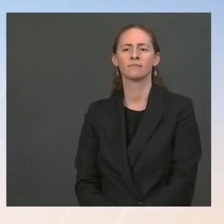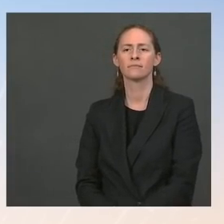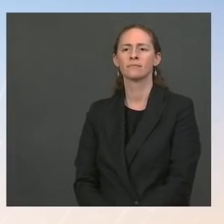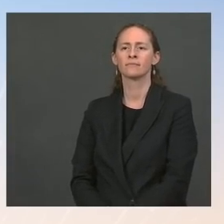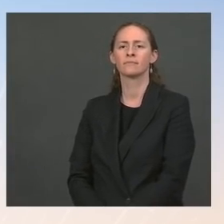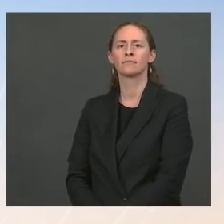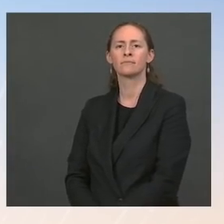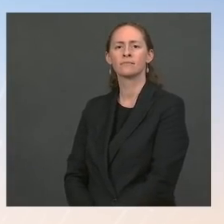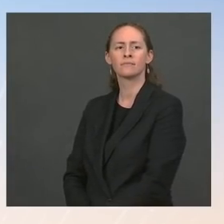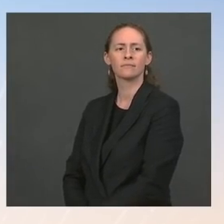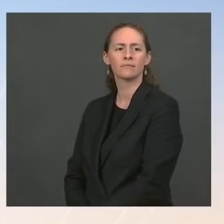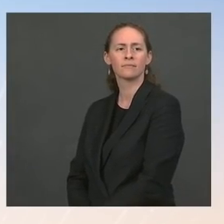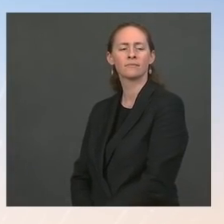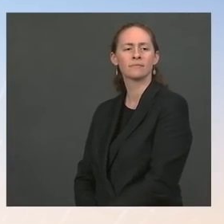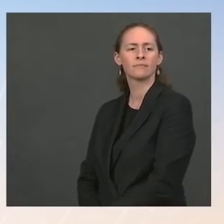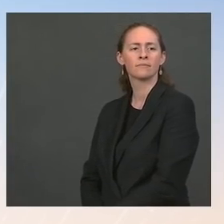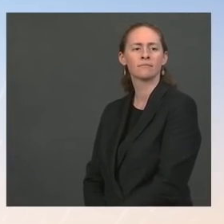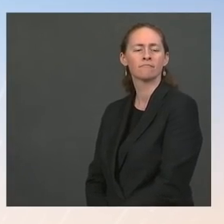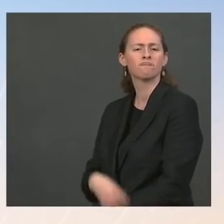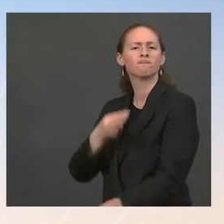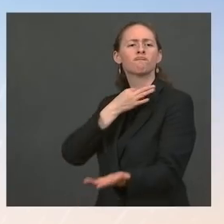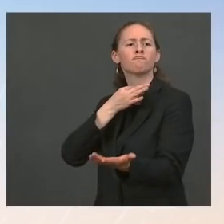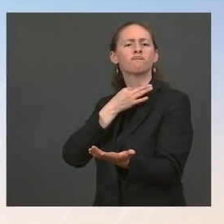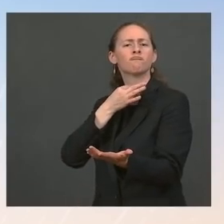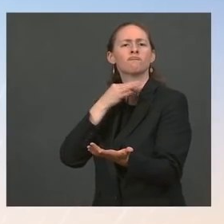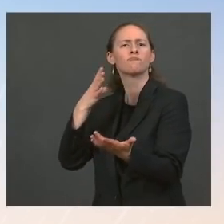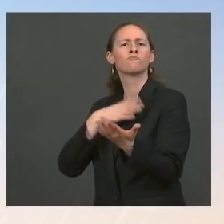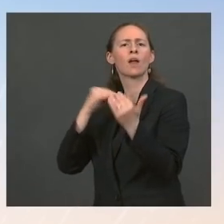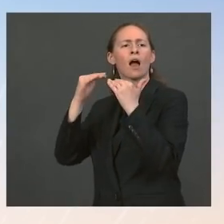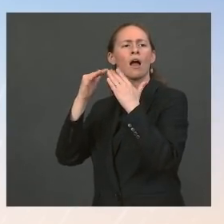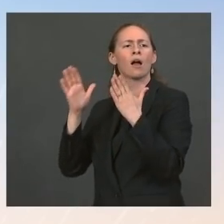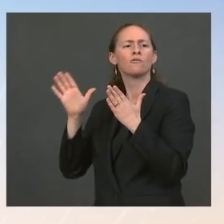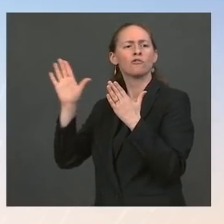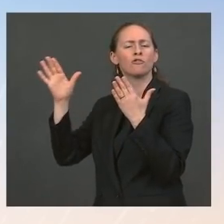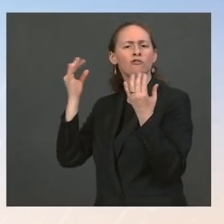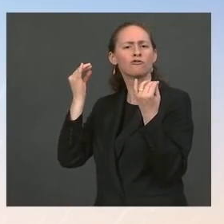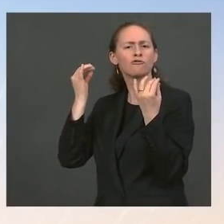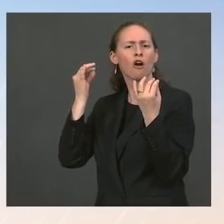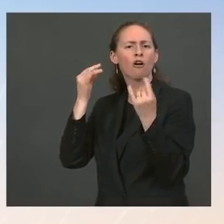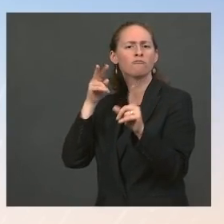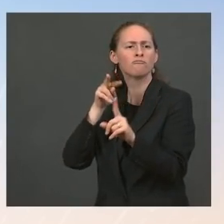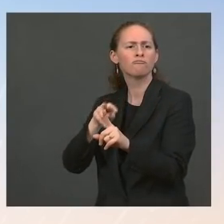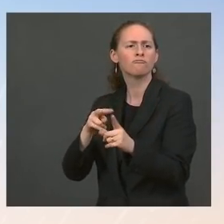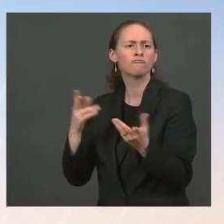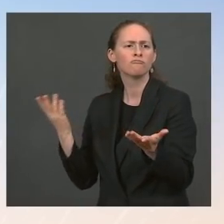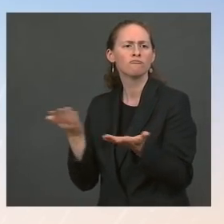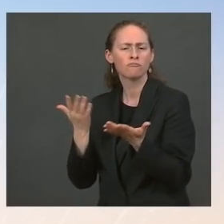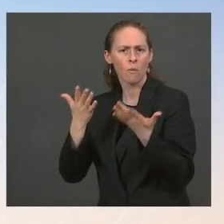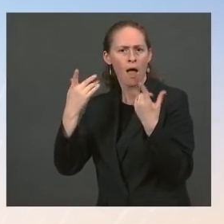to a report of two airstrikes today on Tigray in Northern Ethiopia? And also, last week, the President received